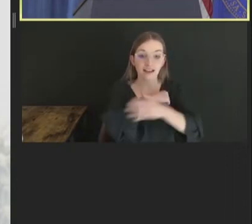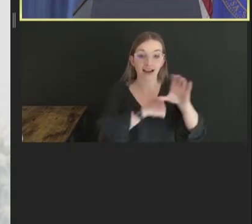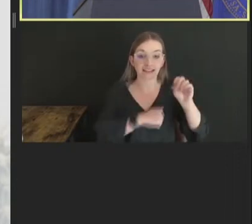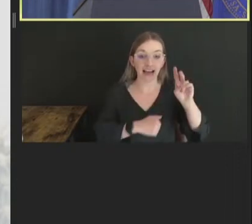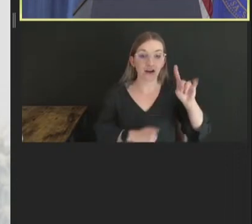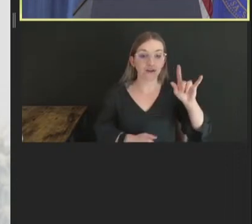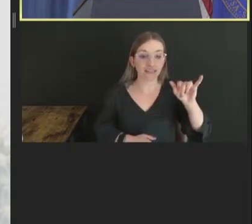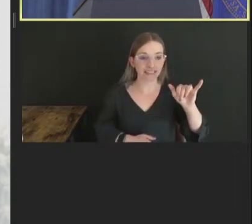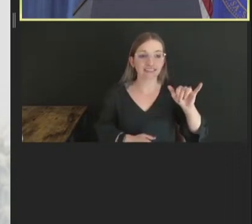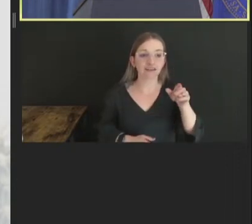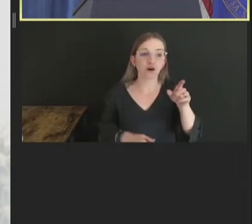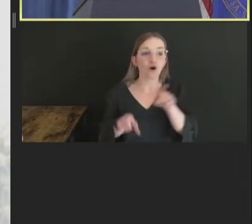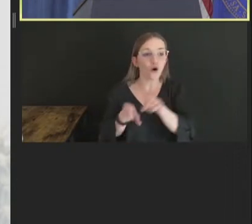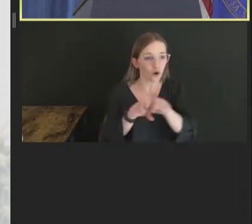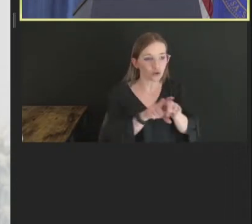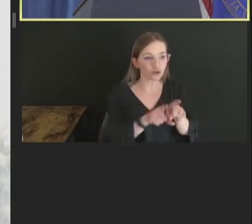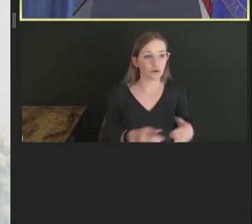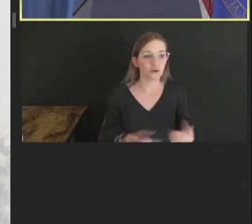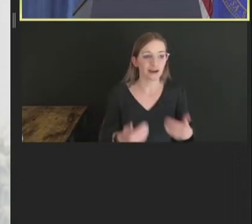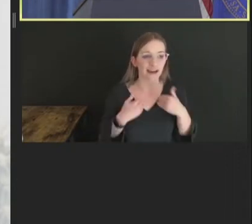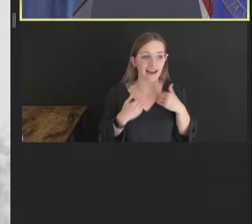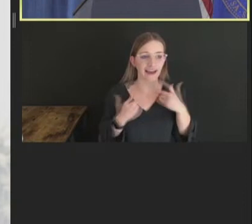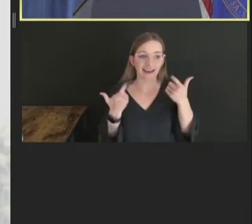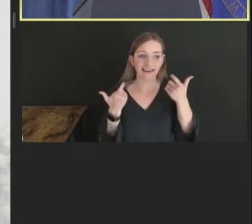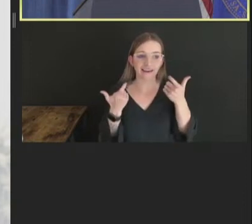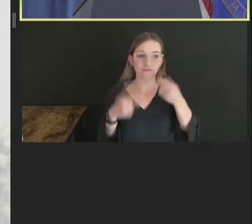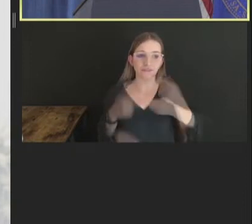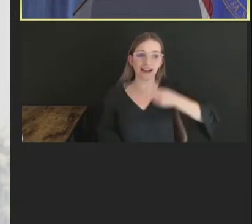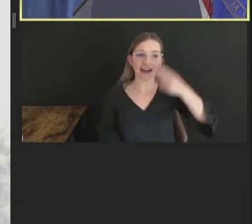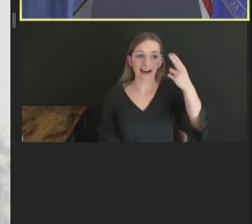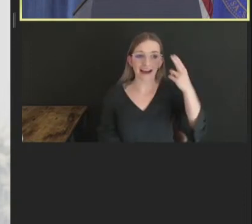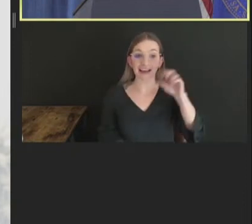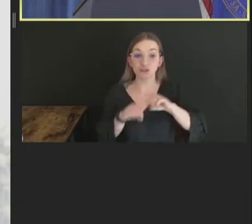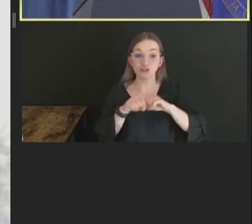had very high social vulnerability index. Do you guys know what that is or should I -- okay.